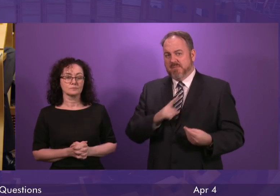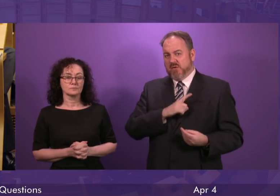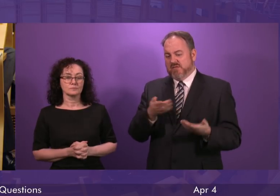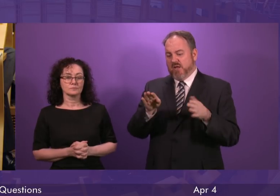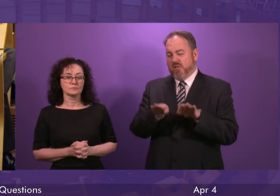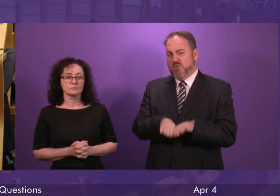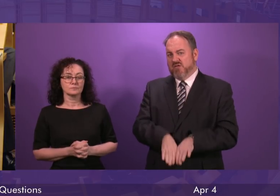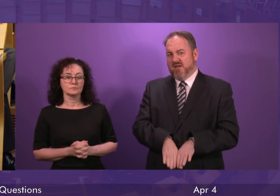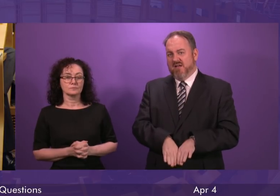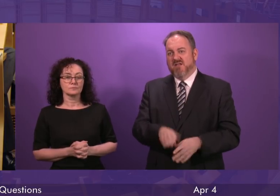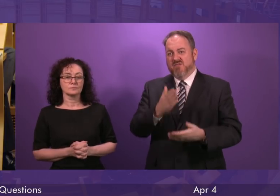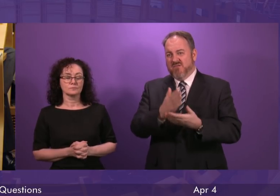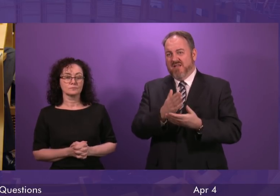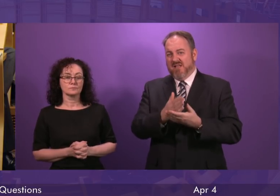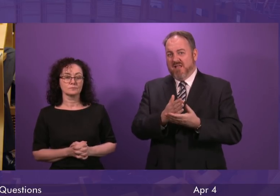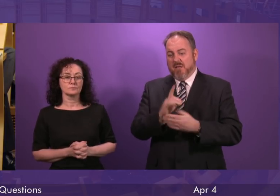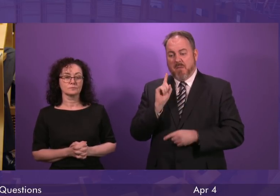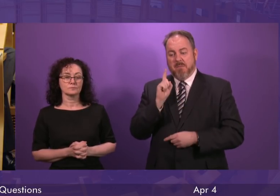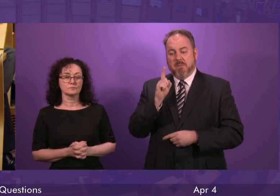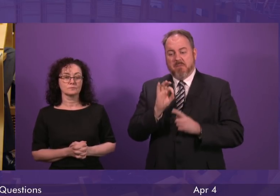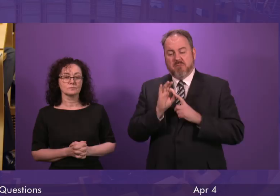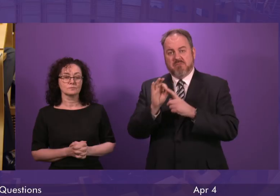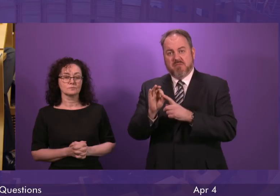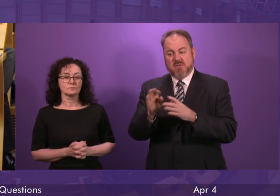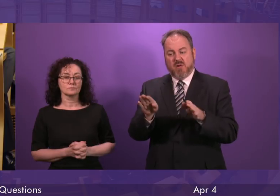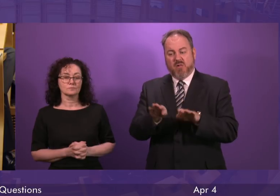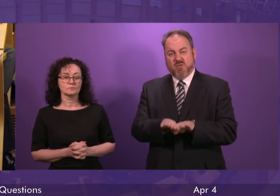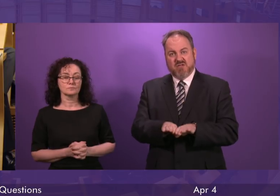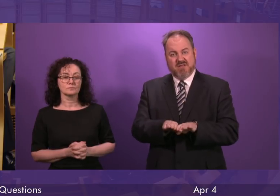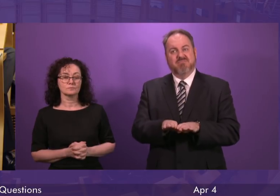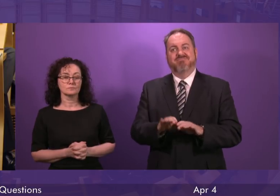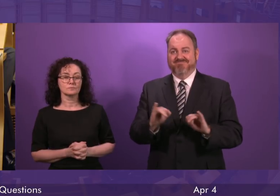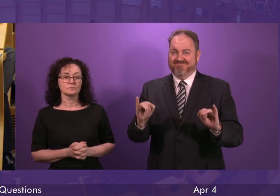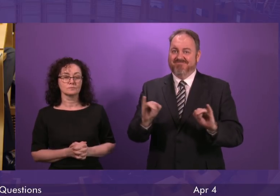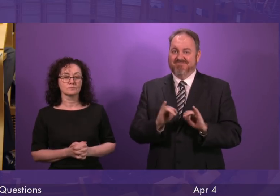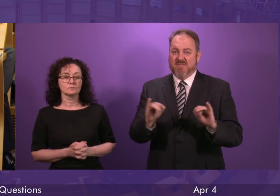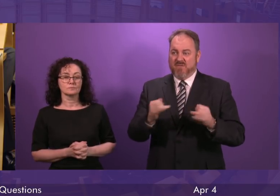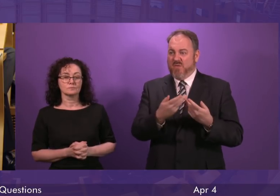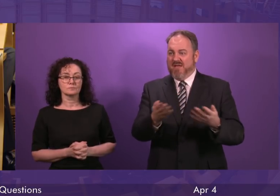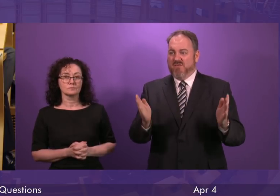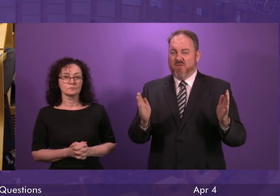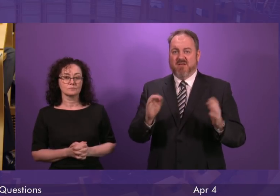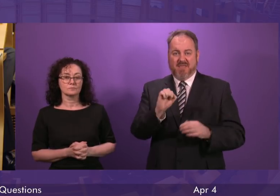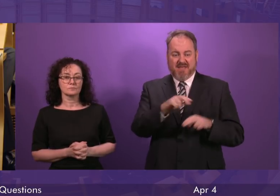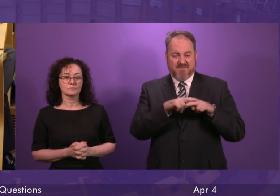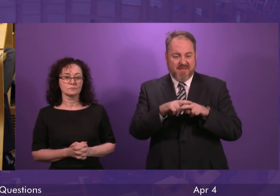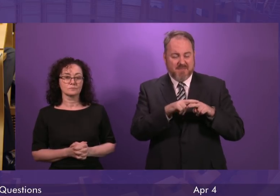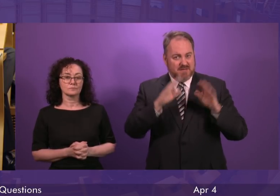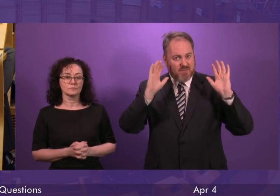closure. The proposed job cuts in Glasgow are the thin end of the wedge and will be deeply worrying to workers and their families.